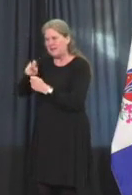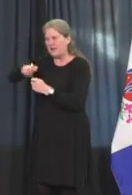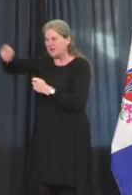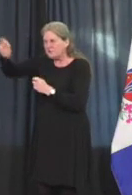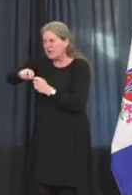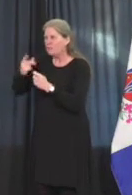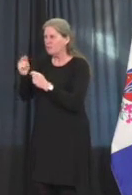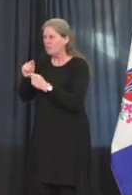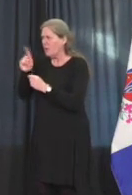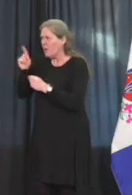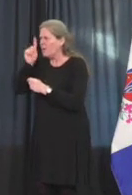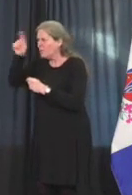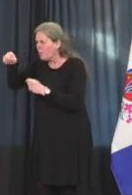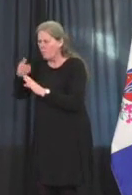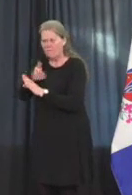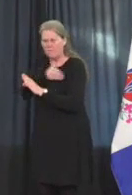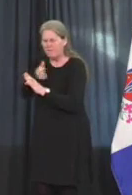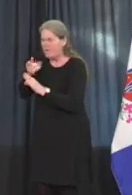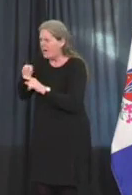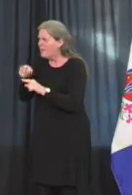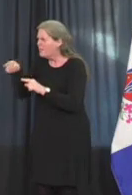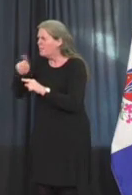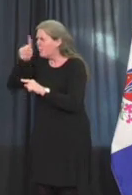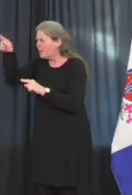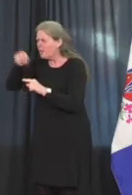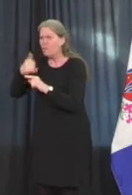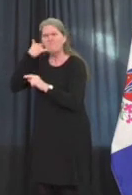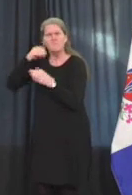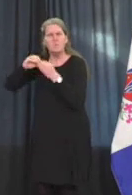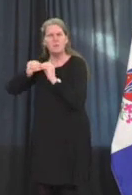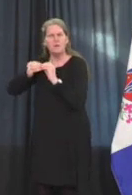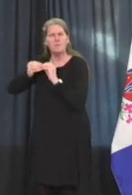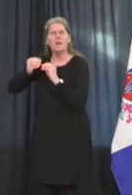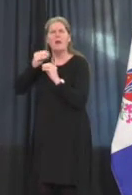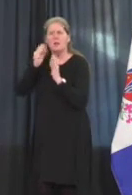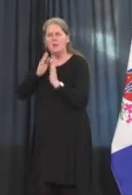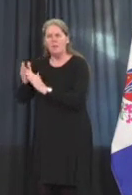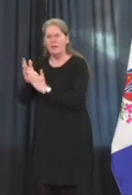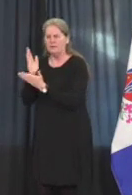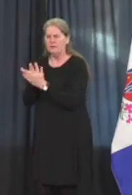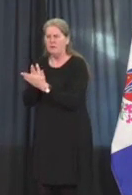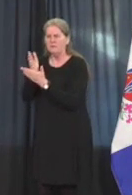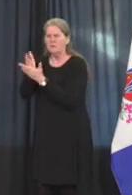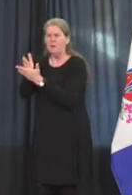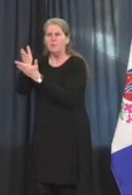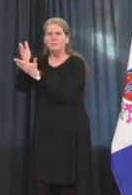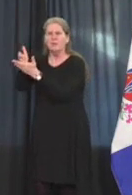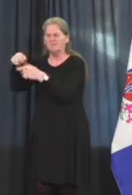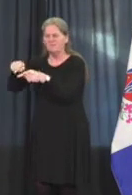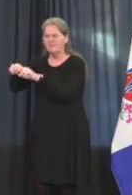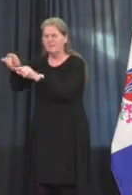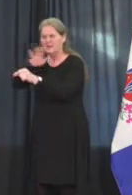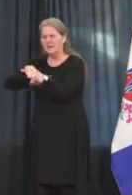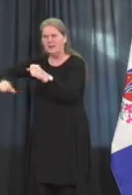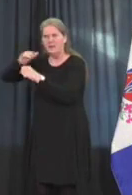INCLUDING DETAILS SUCH AS PHONE NUMBER AND PLANNED STOPS. ANYONE FAILING TO DO SO IS